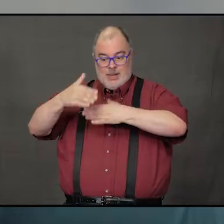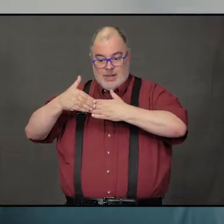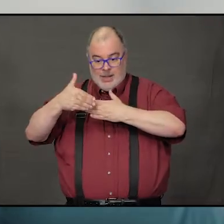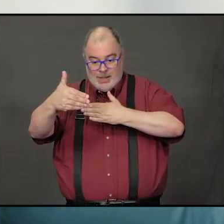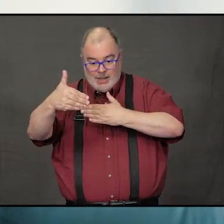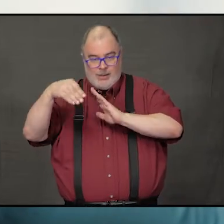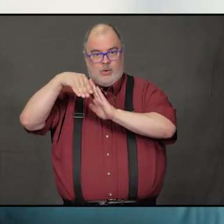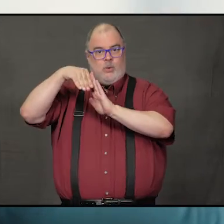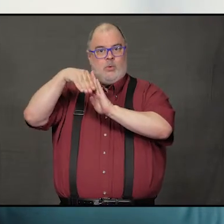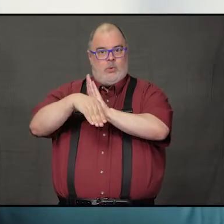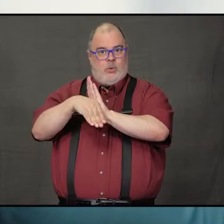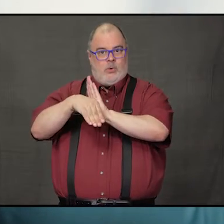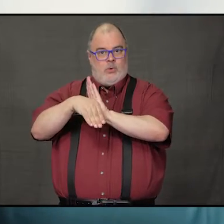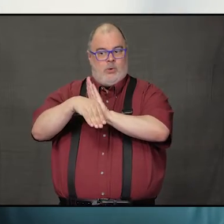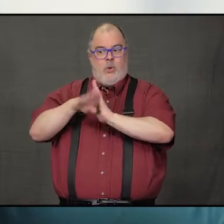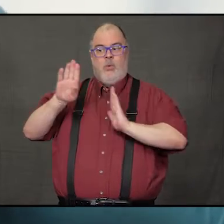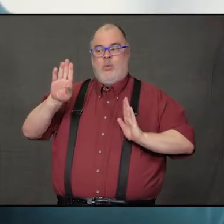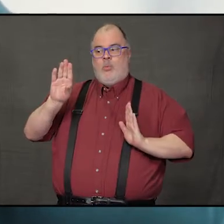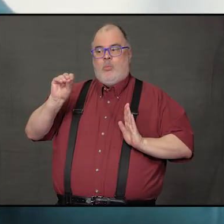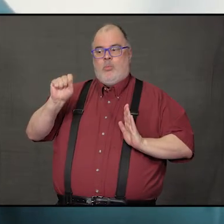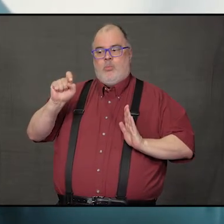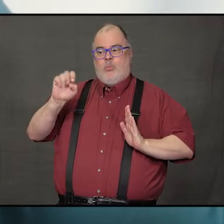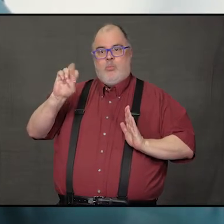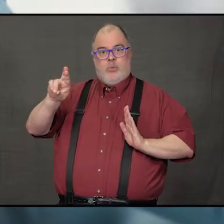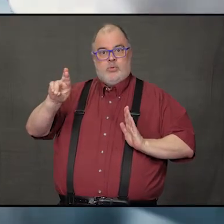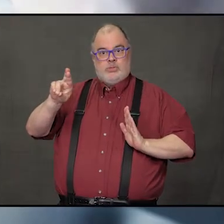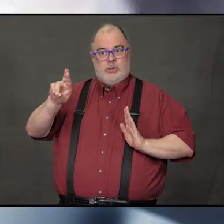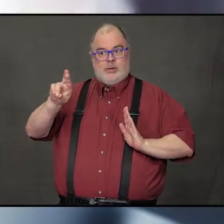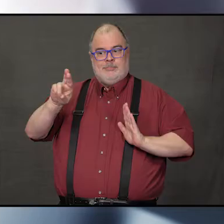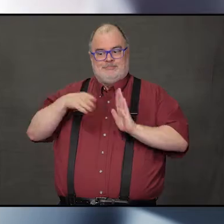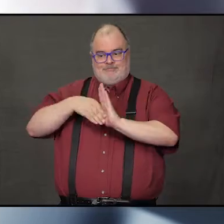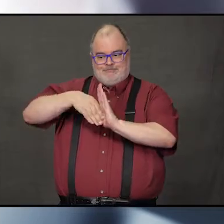The booster shot – boosts your body’s ability to keep fighting the infection.